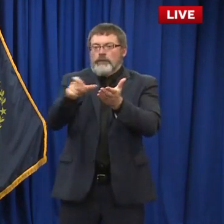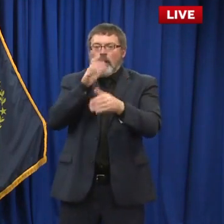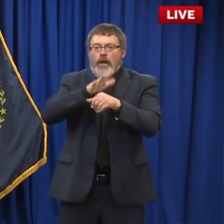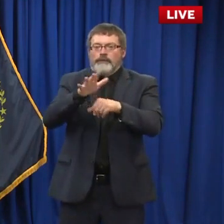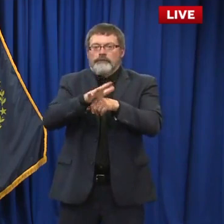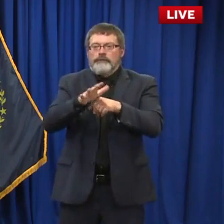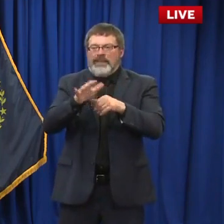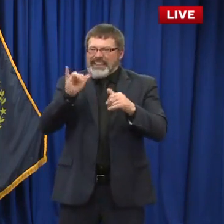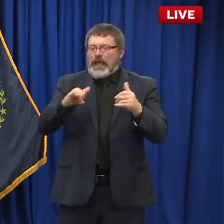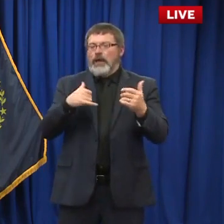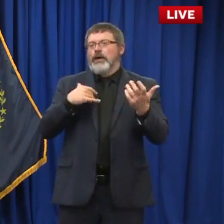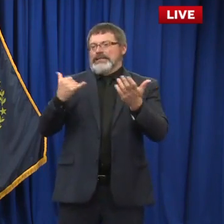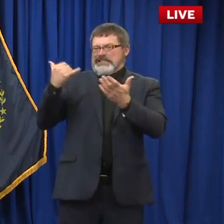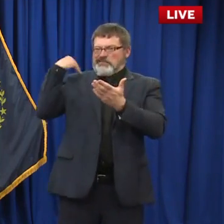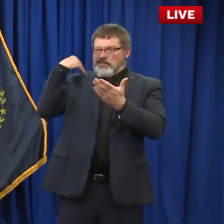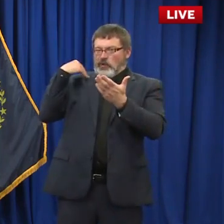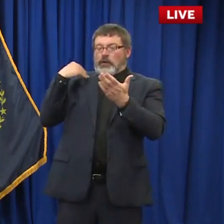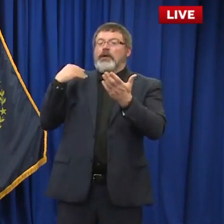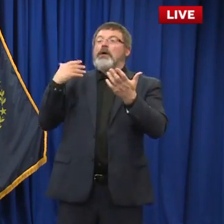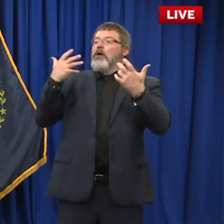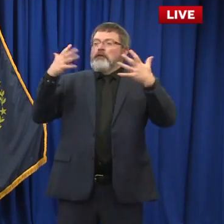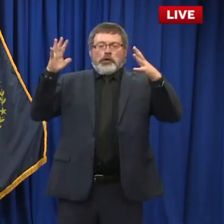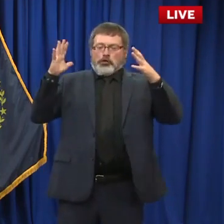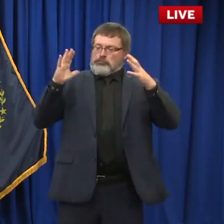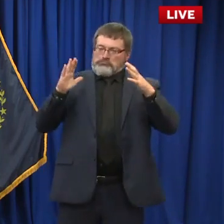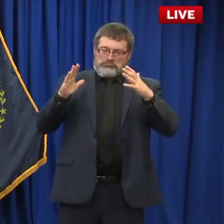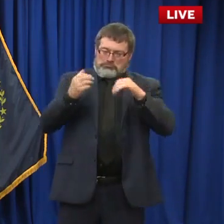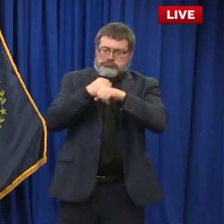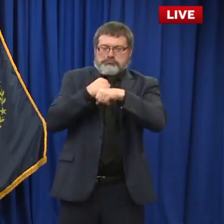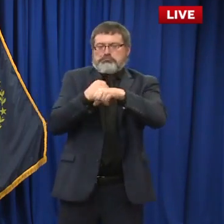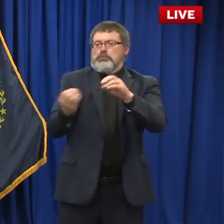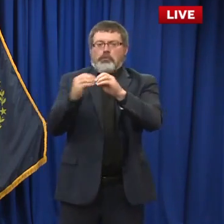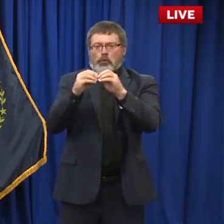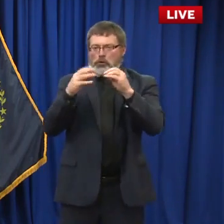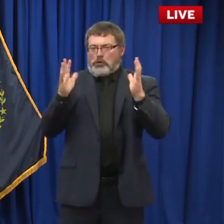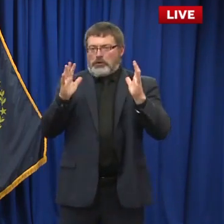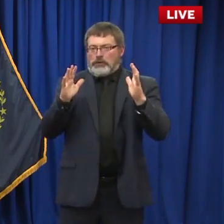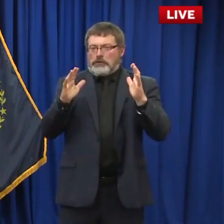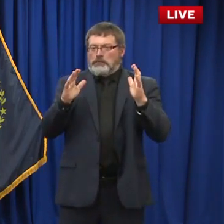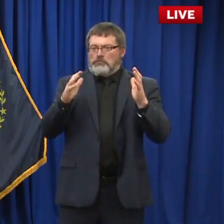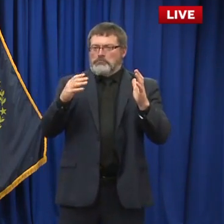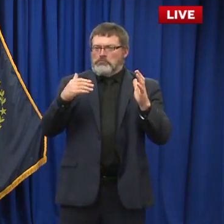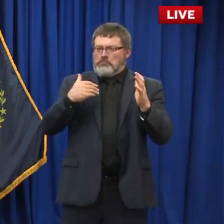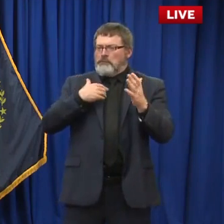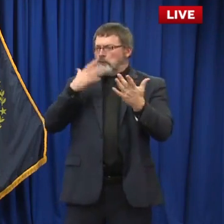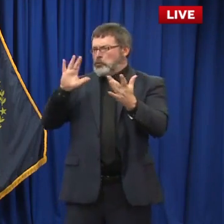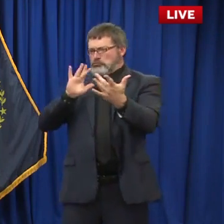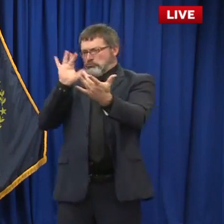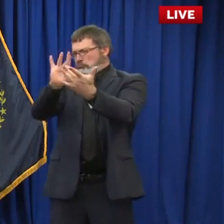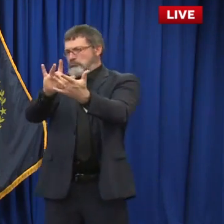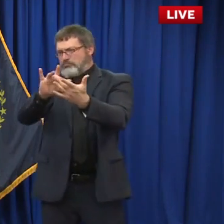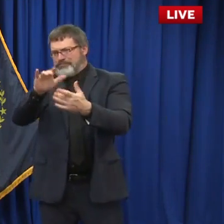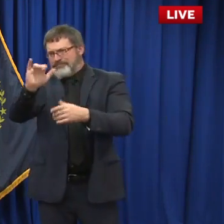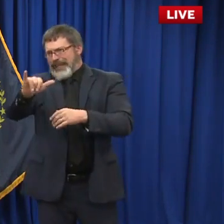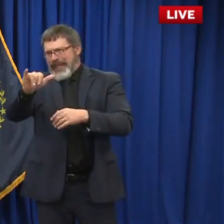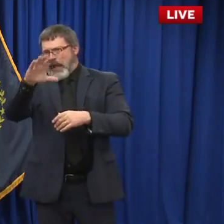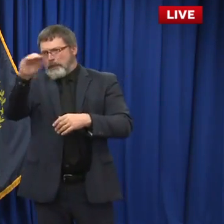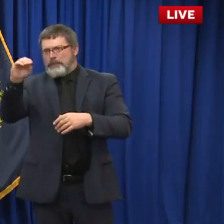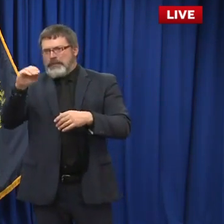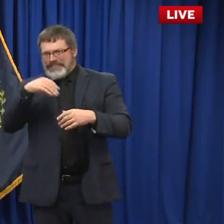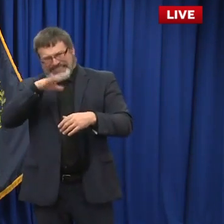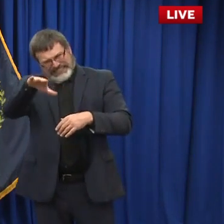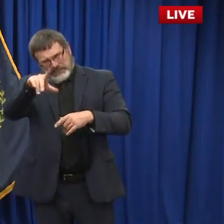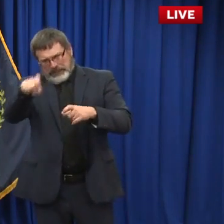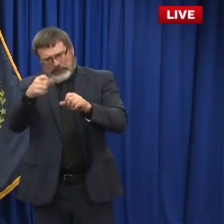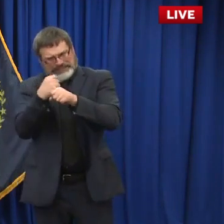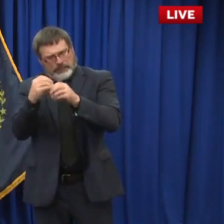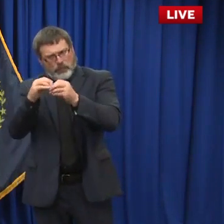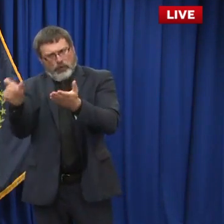I EXPRESSED MY FRUSTRATION WHEN WE ONLY GOT 50 I THINK IT WAS, 50 CARTRIDGES, BUT THAT HAS DRASTICALLY INCREASED AND I'VE TALKED TO THE FOLKS AT ABBOTT DIRECTLY ABOUT THAT AND WE'VE